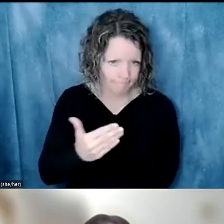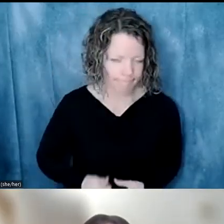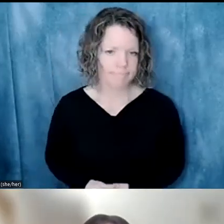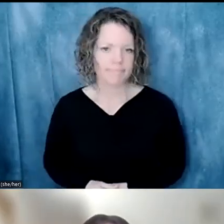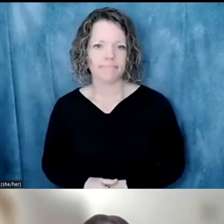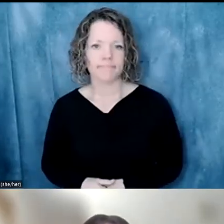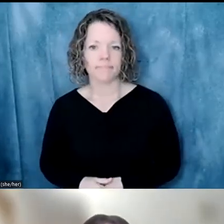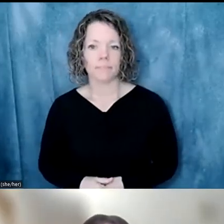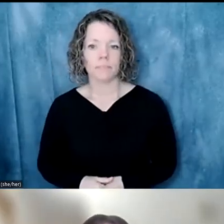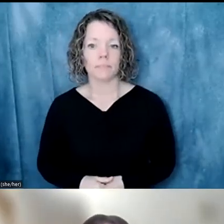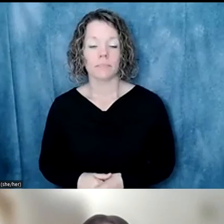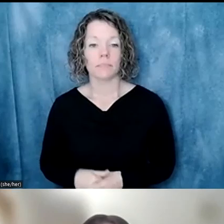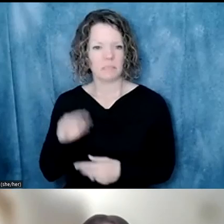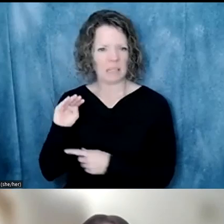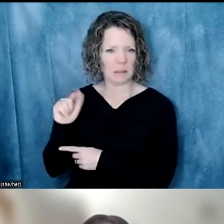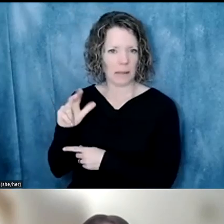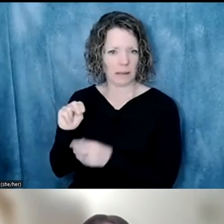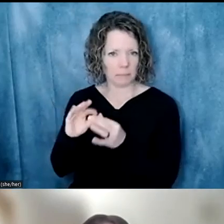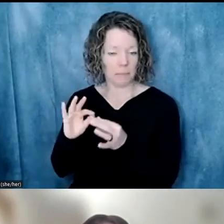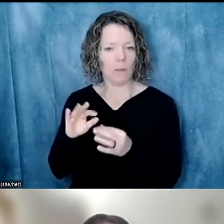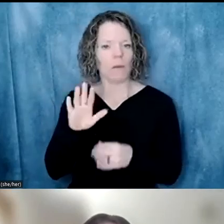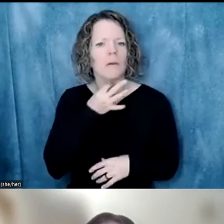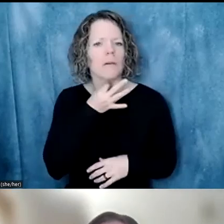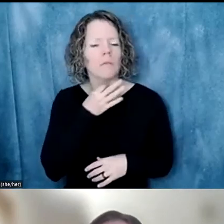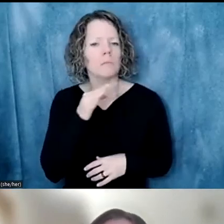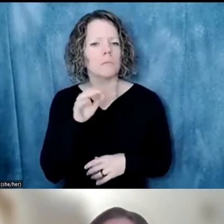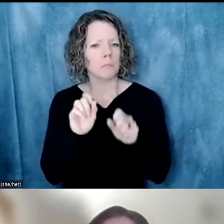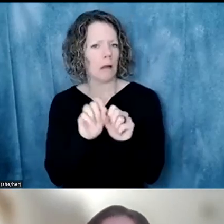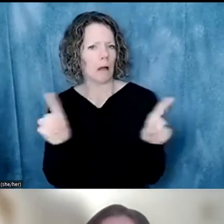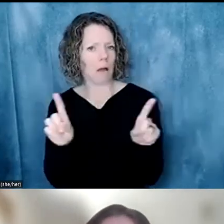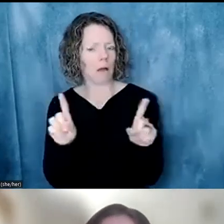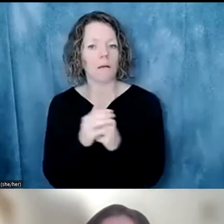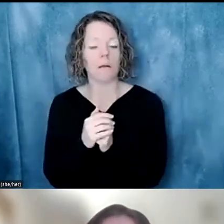Are there any gaps you would like to highlight in the training for Certified